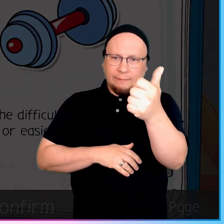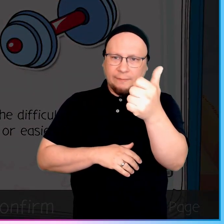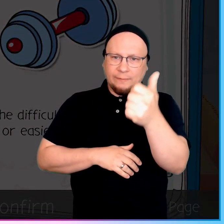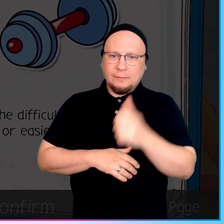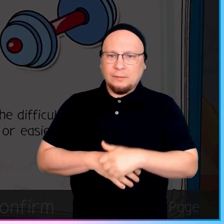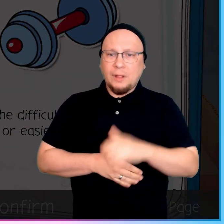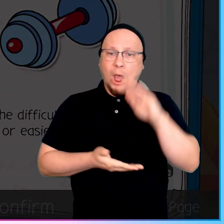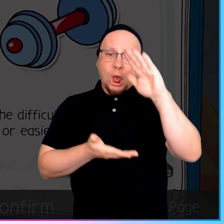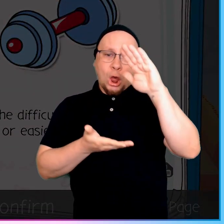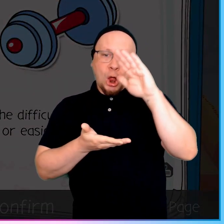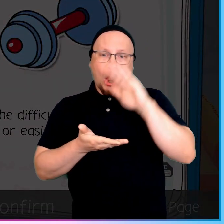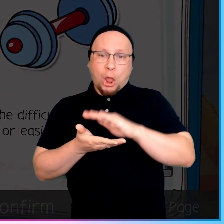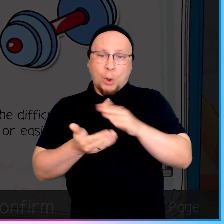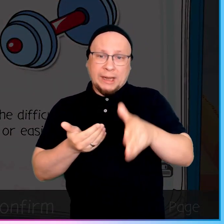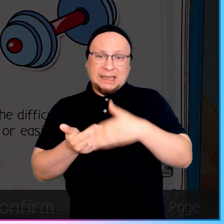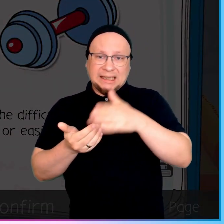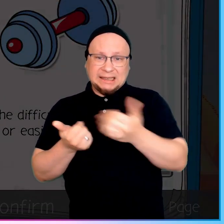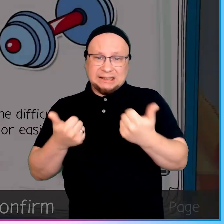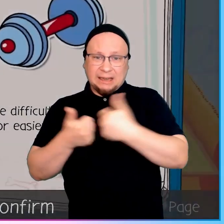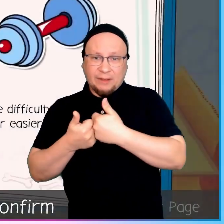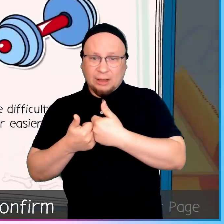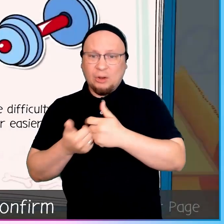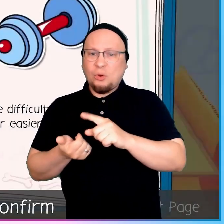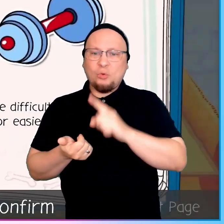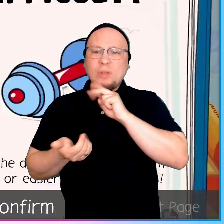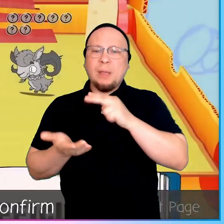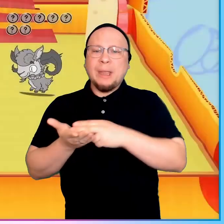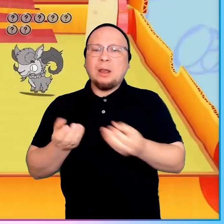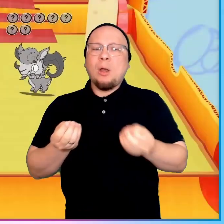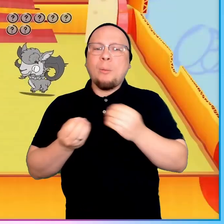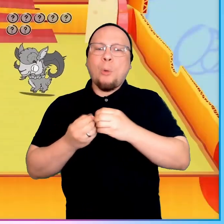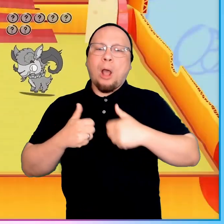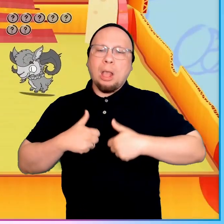change your strategy, it just gives you more leeway for errors by reducing damage taken.